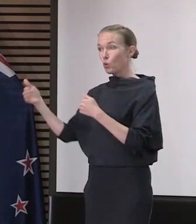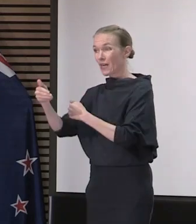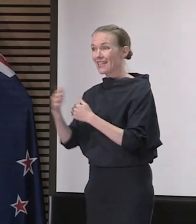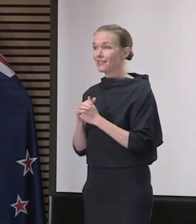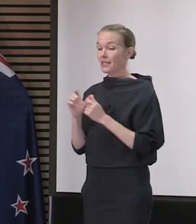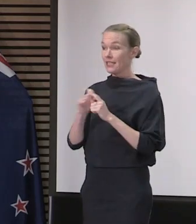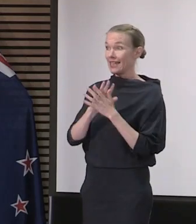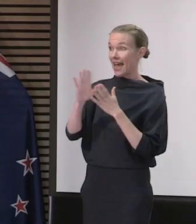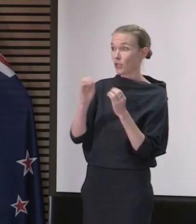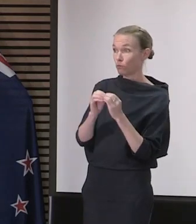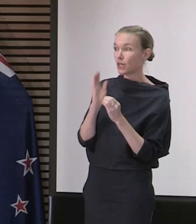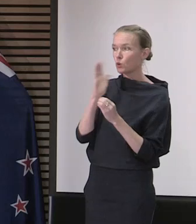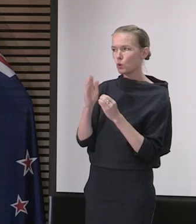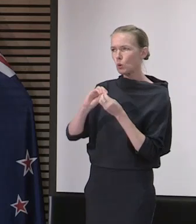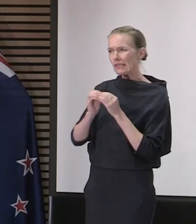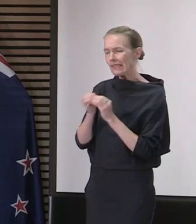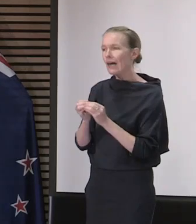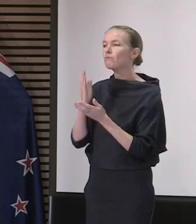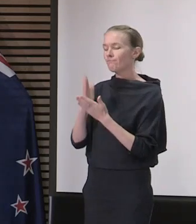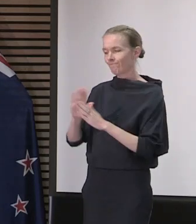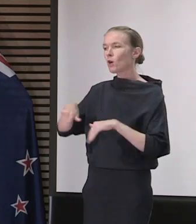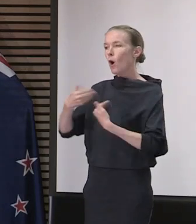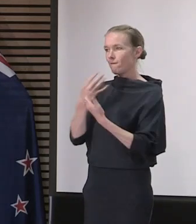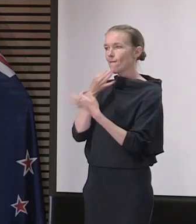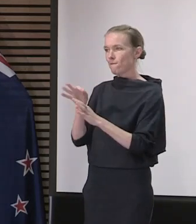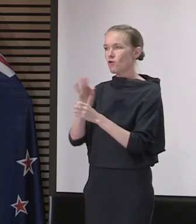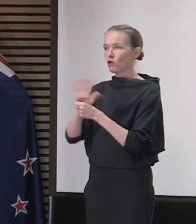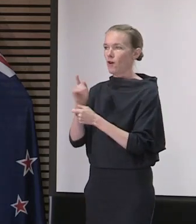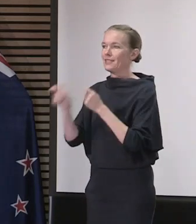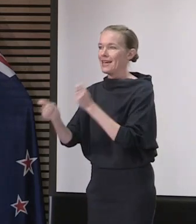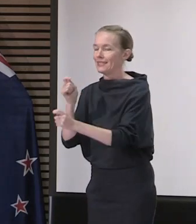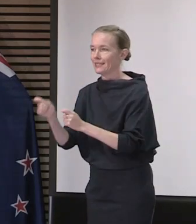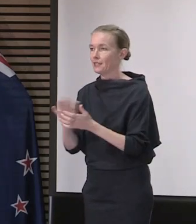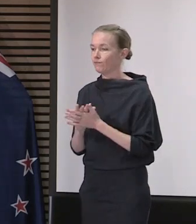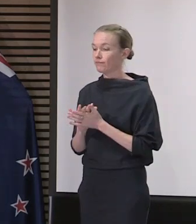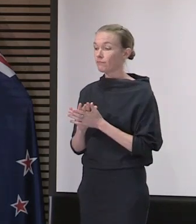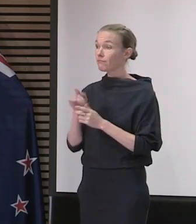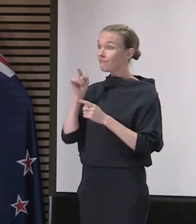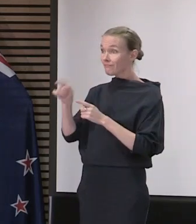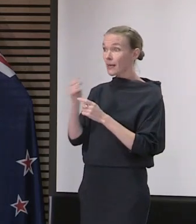public health unit and GHB and the school. While only half of